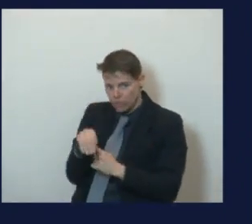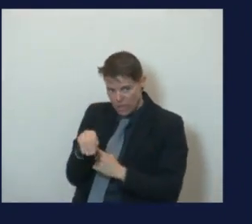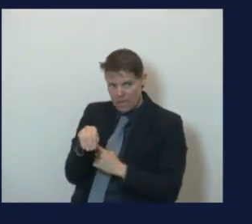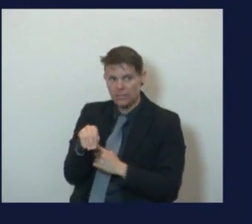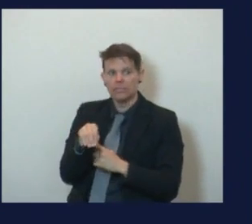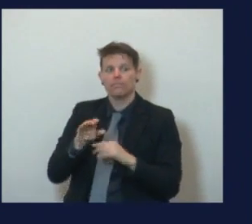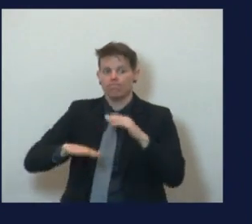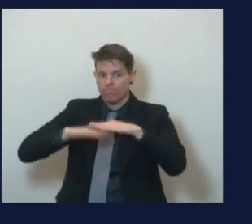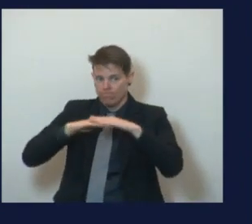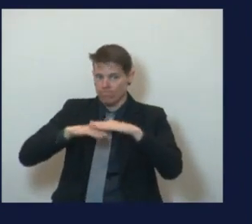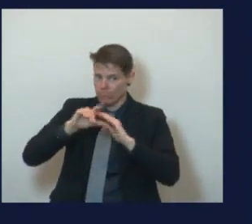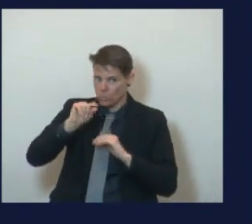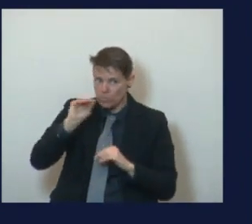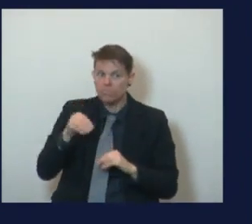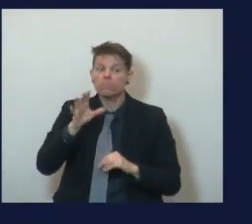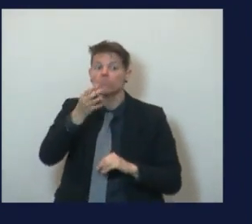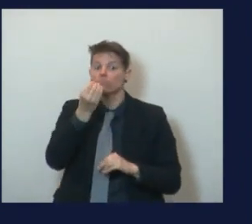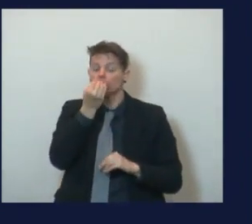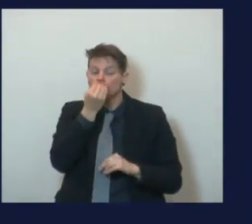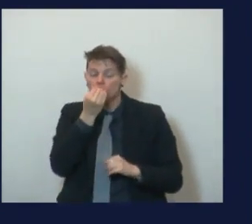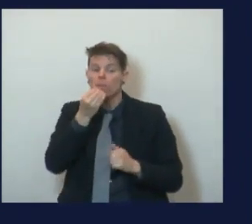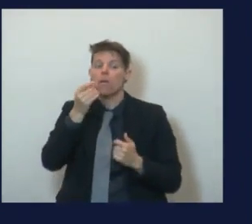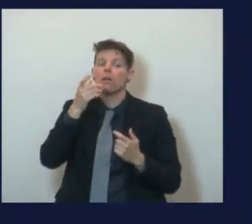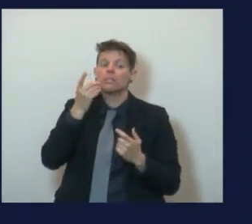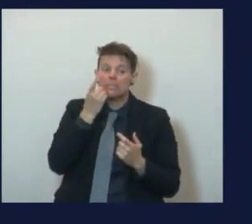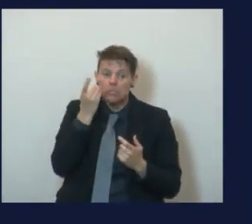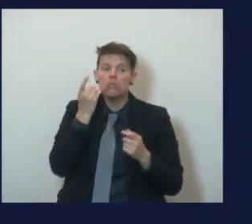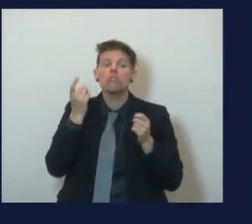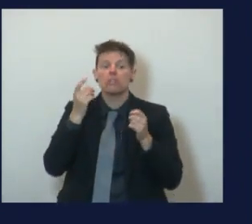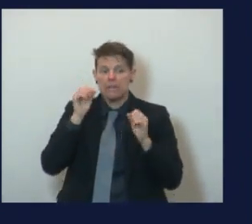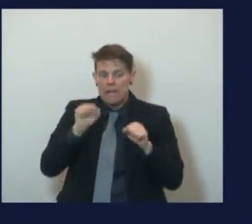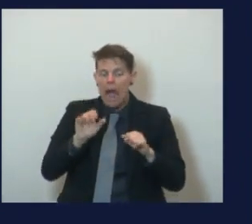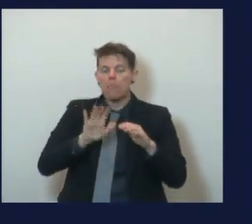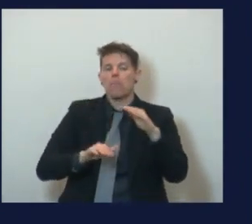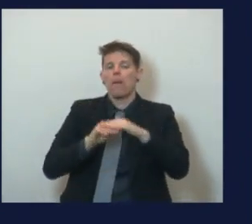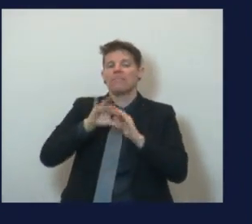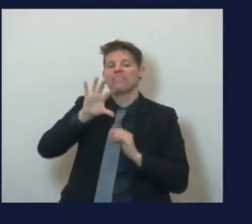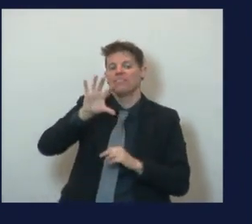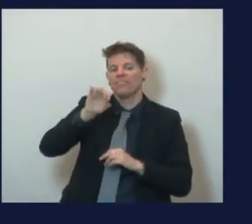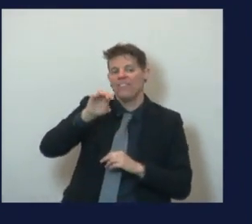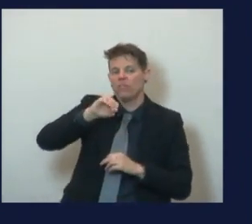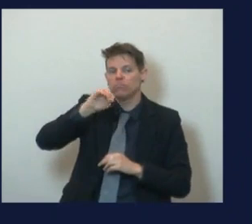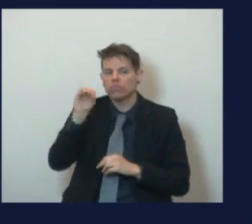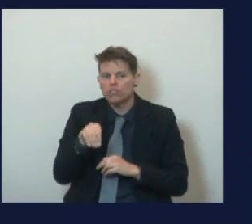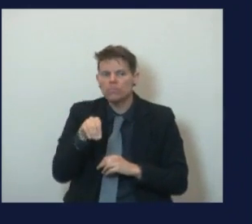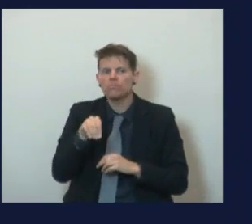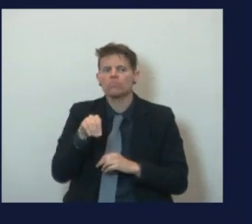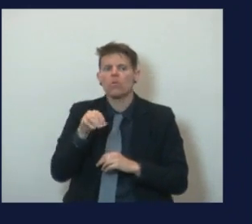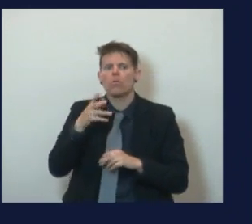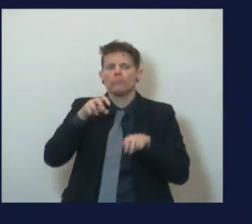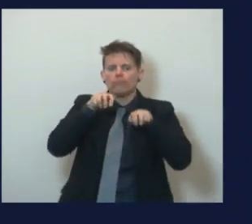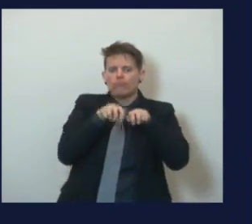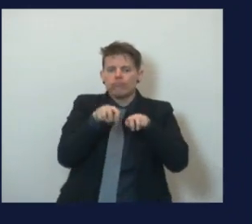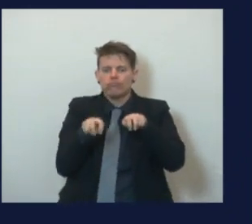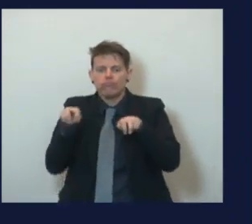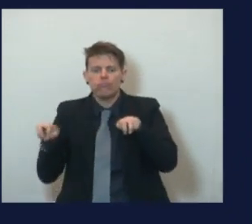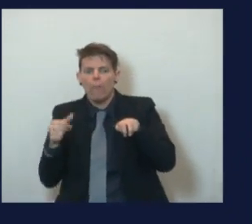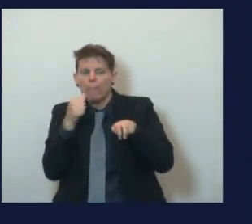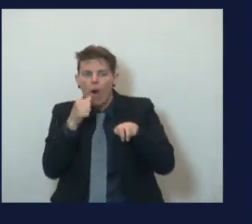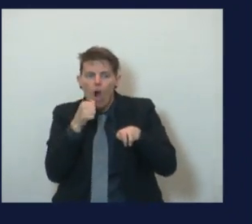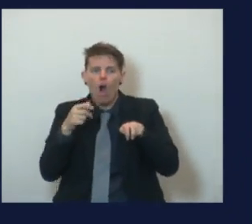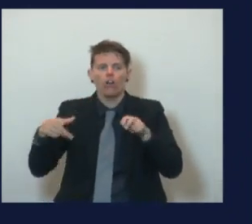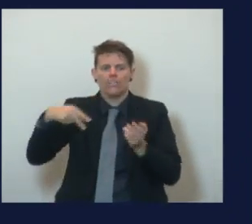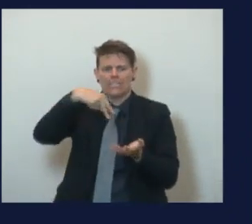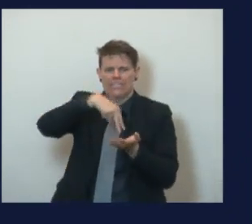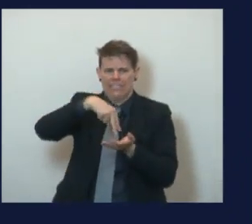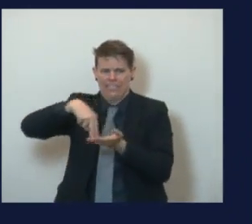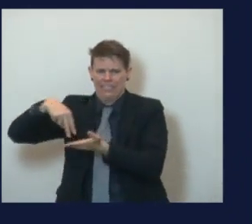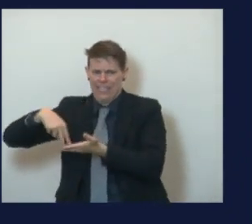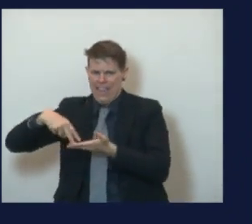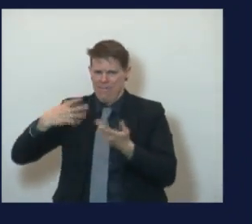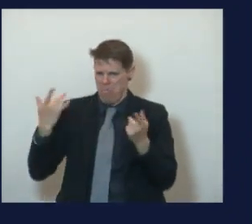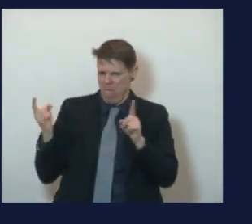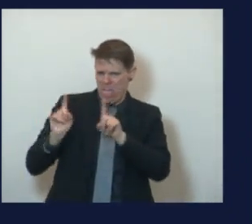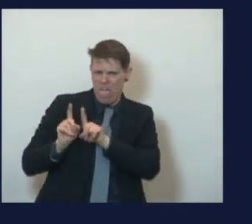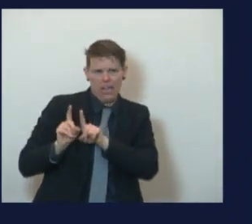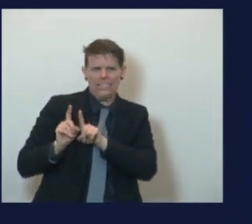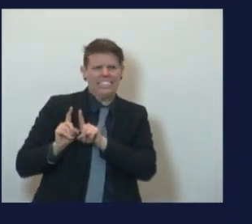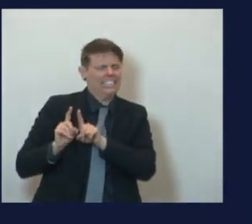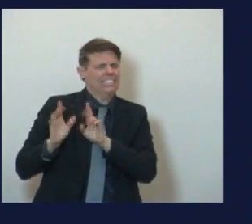CODE TO DETERMINE HOW MANY PEOPLE THAT IS THAT DINE IN SERVICE AT RESTAURANTS AND AND BARS COULD BE PERMITTED UP TO PERCENT OCCUPANCY AND CAN’T HAVE BARSTOOL WERE STANDING SERVICES